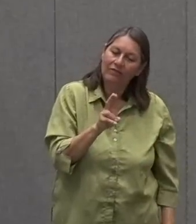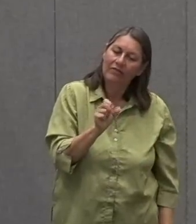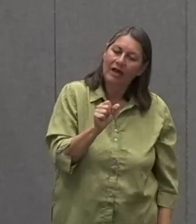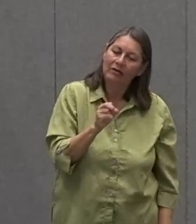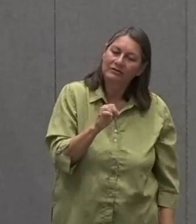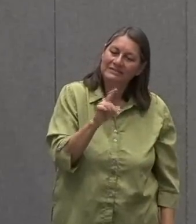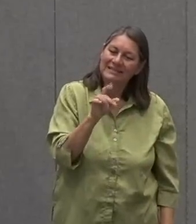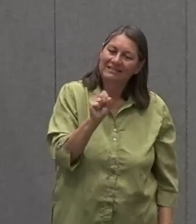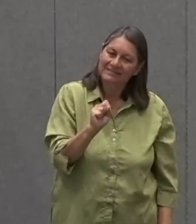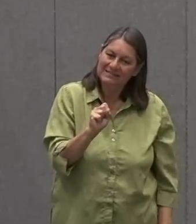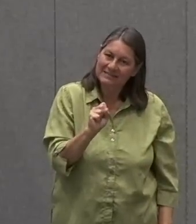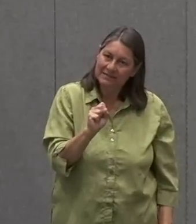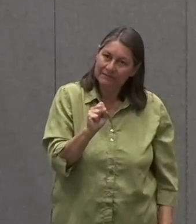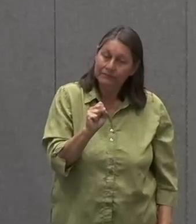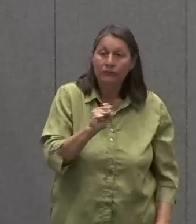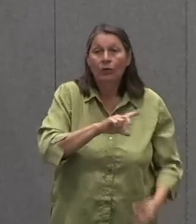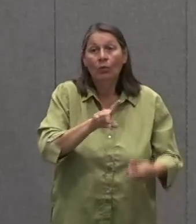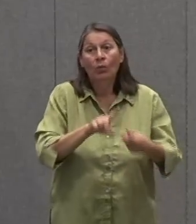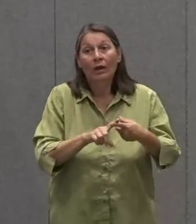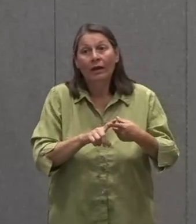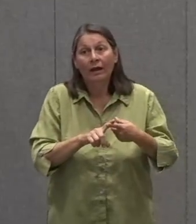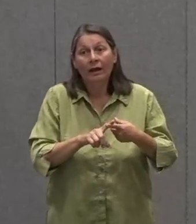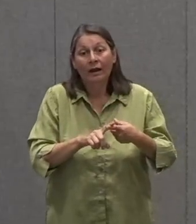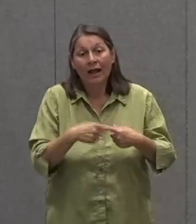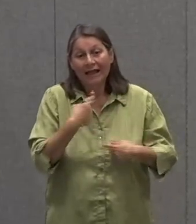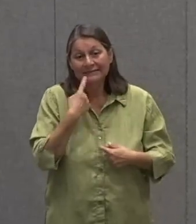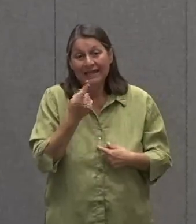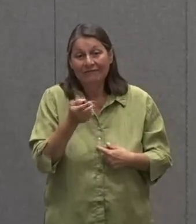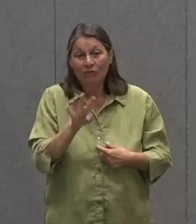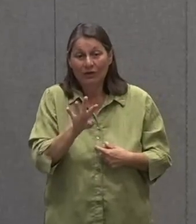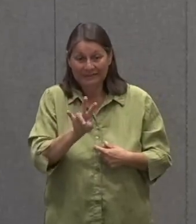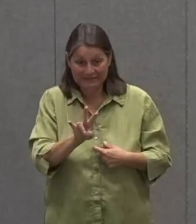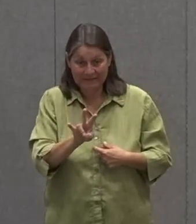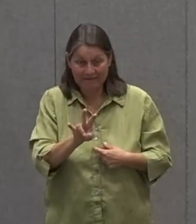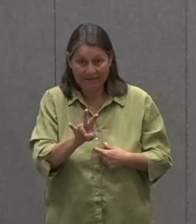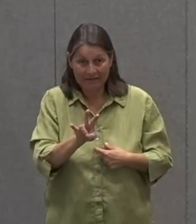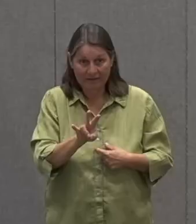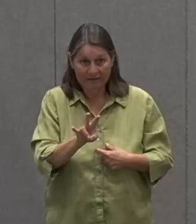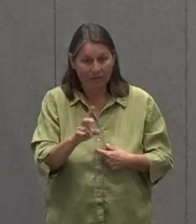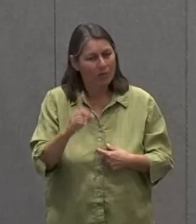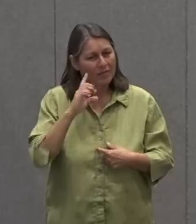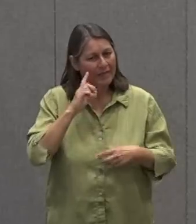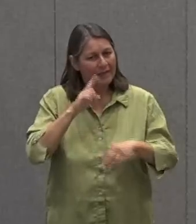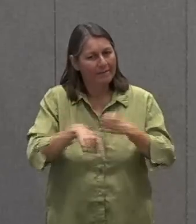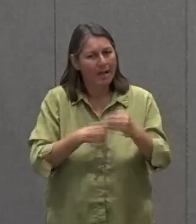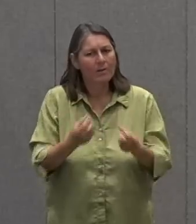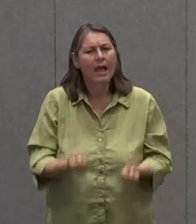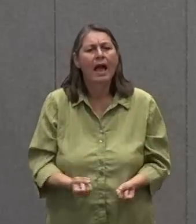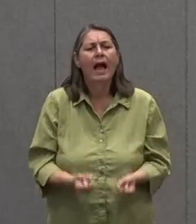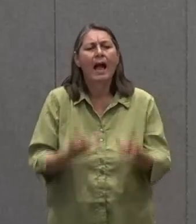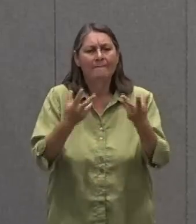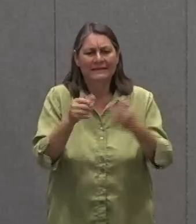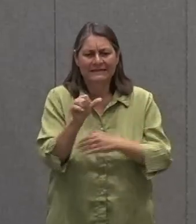So when I say 47, I have to think about how many tens am I talking about